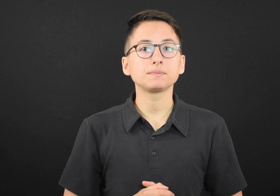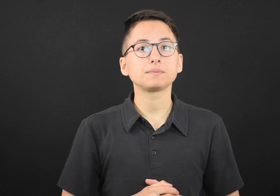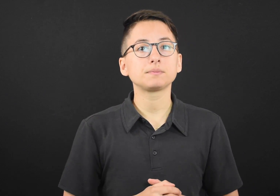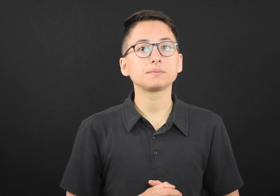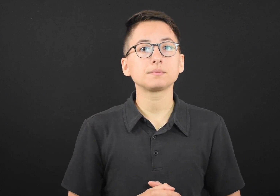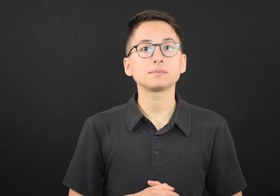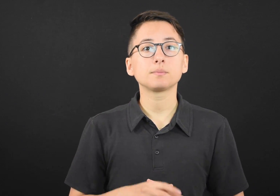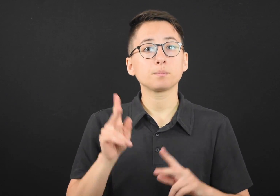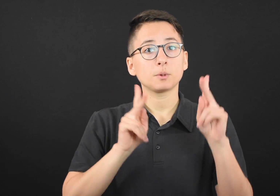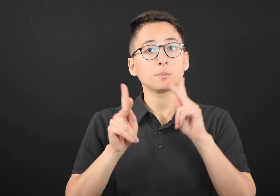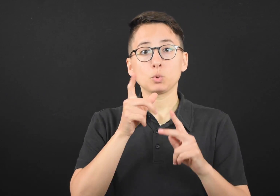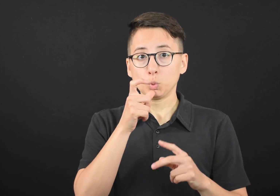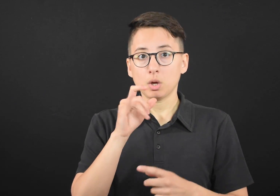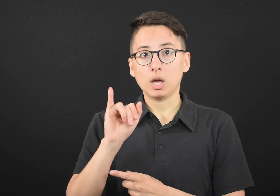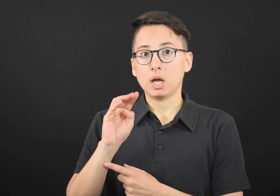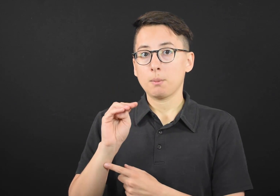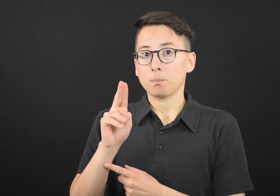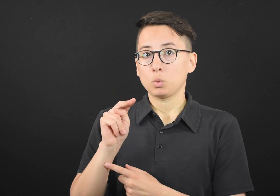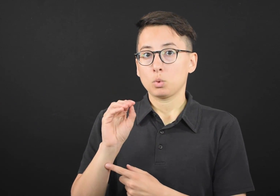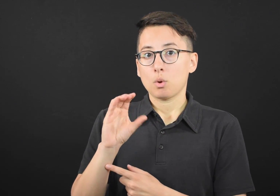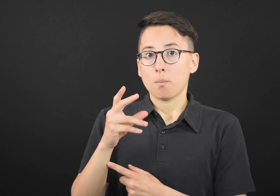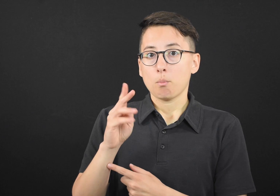Immunocompromised individuals may not be